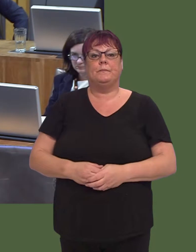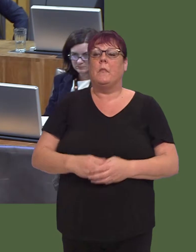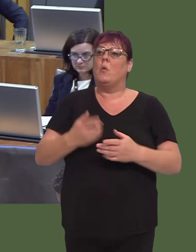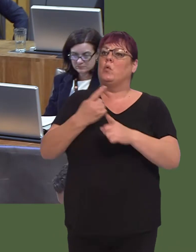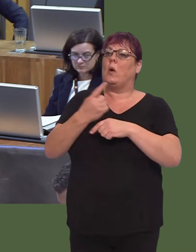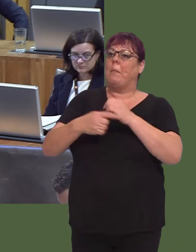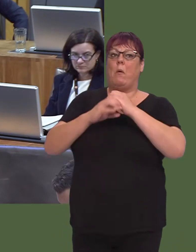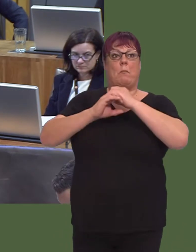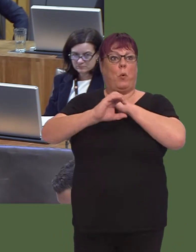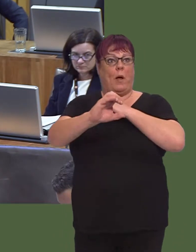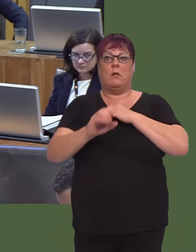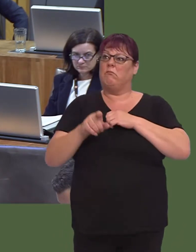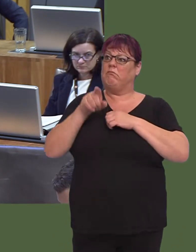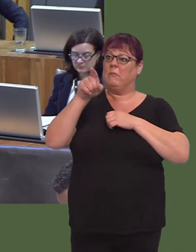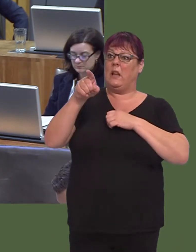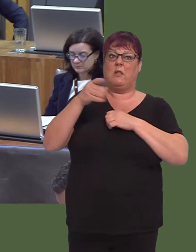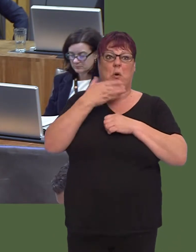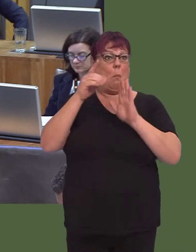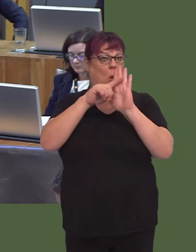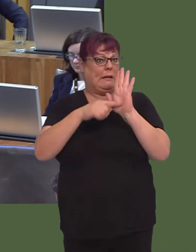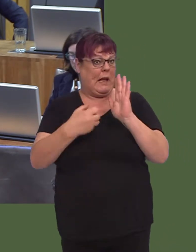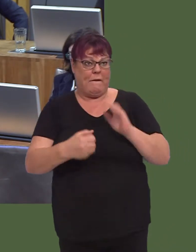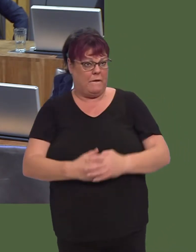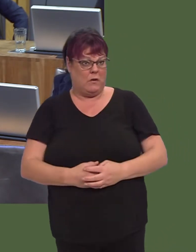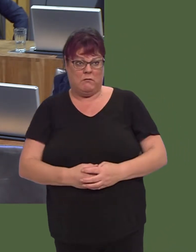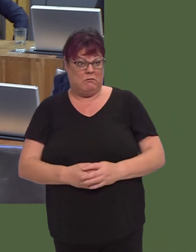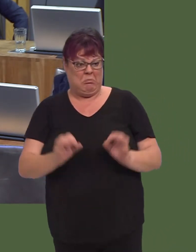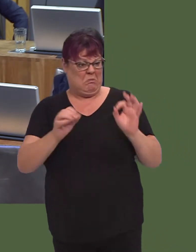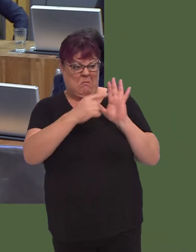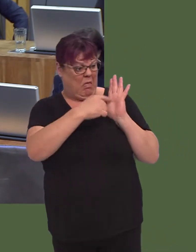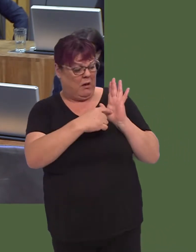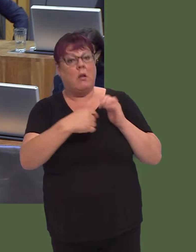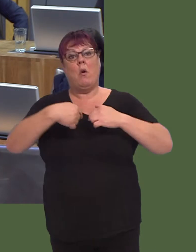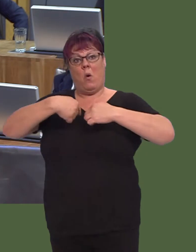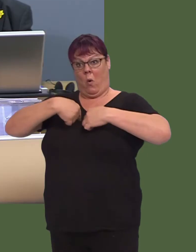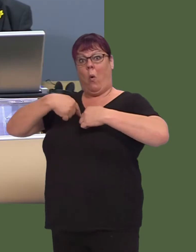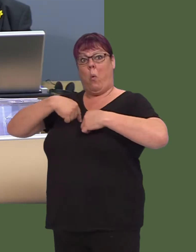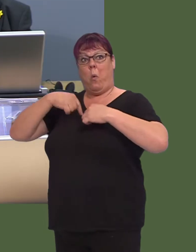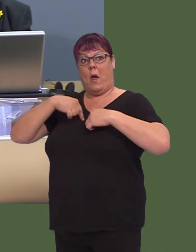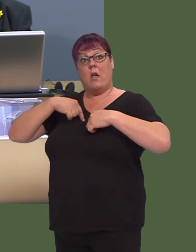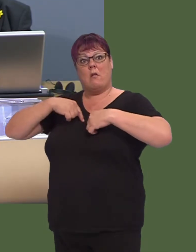When it comes to broadband, he sits there as somebody from a party with no policy on this. I've seen no policy at all.